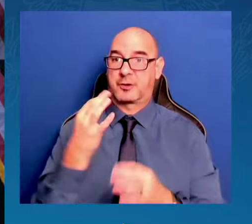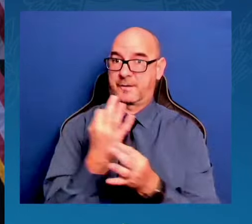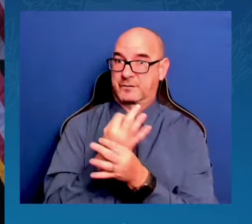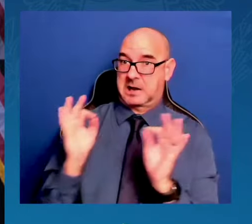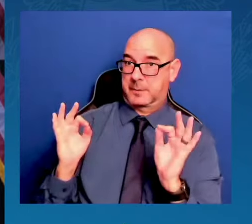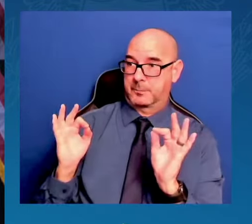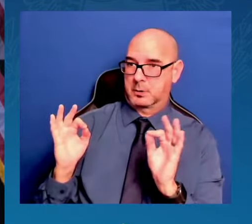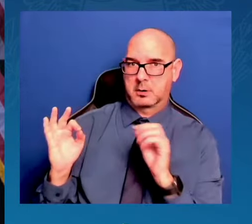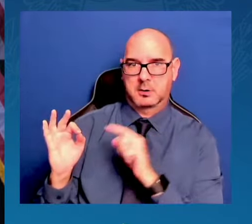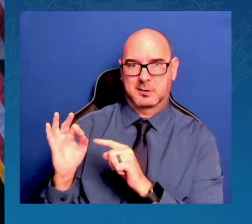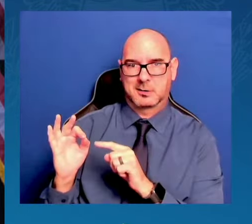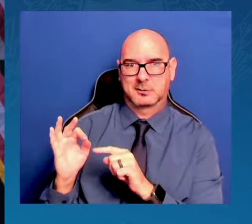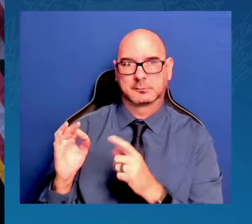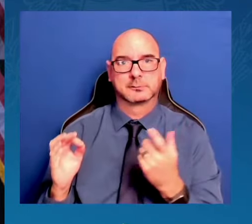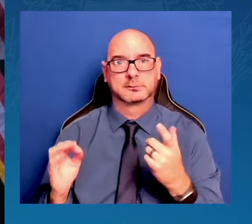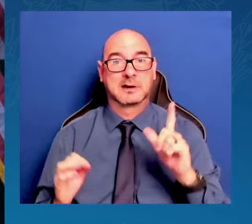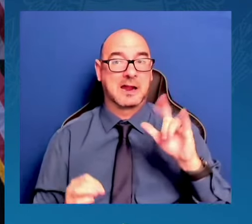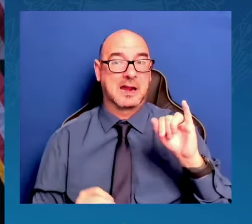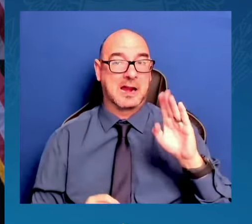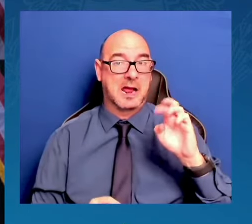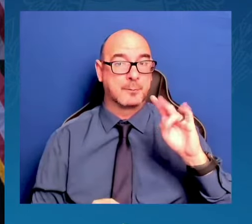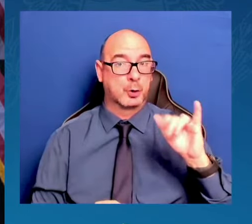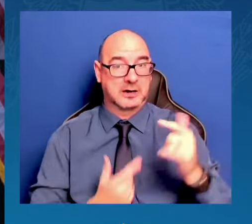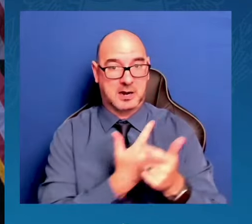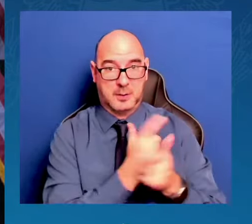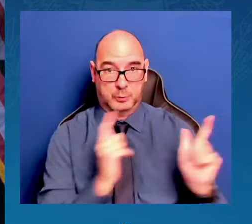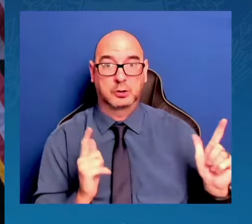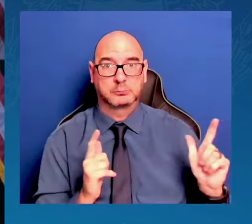that enabled generations of Americans